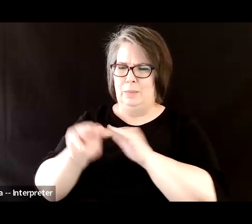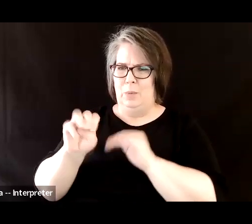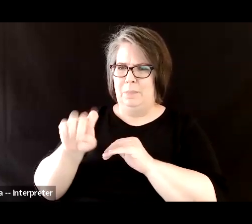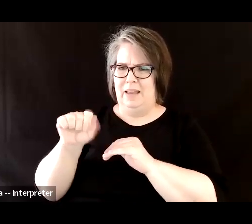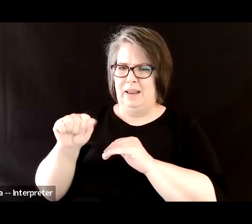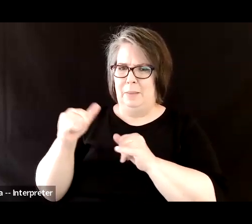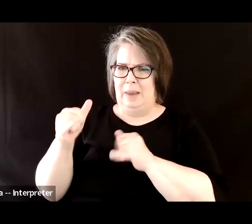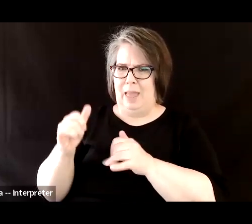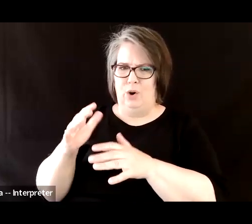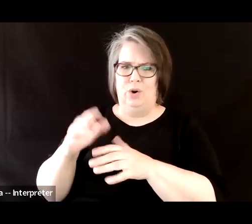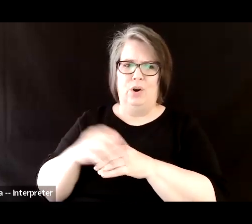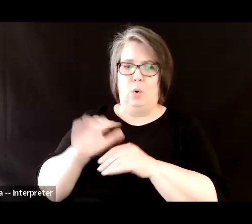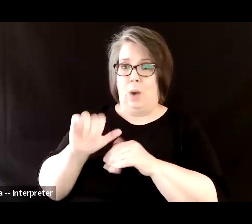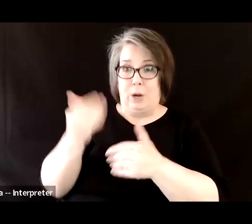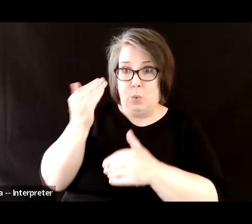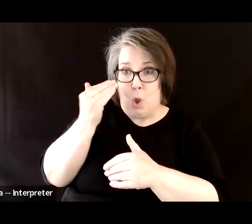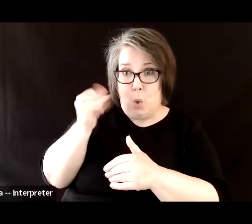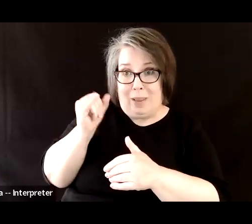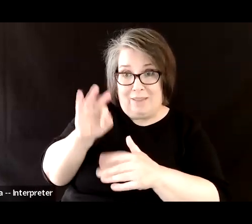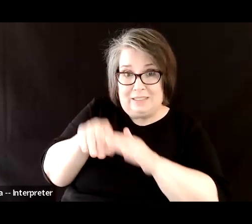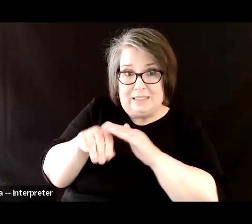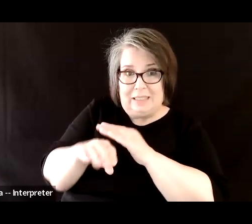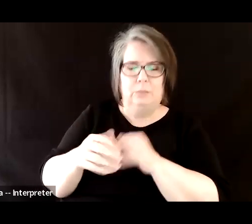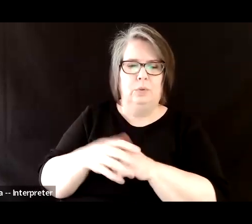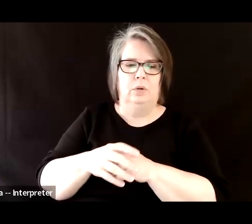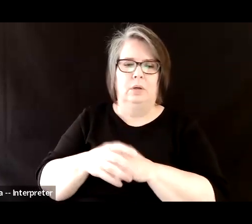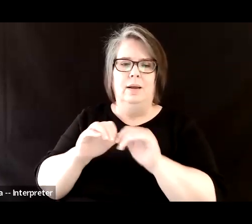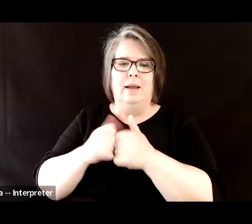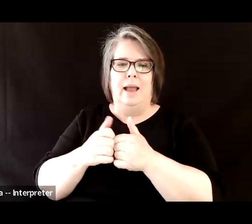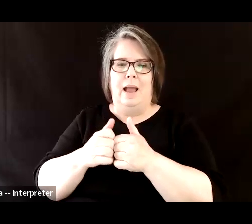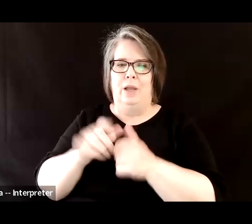media player is accessible? How can you DIY your captions